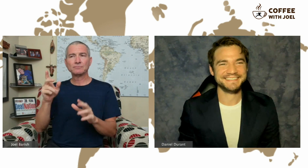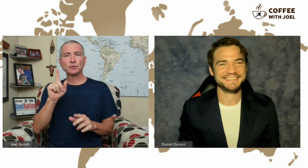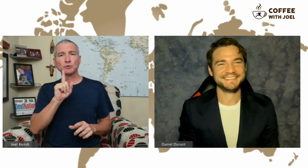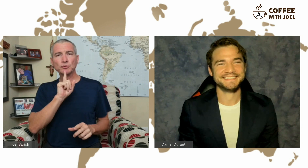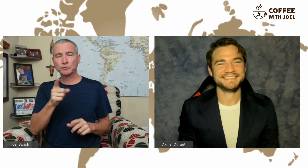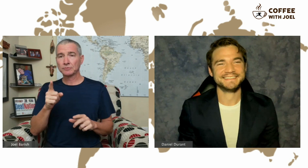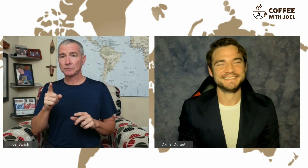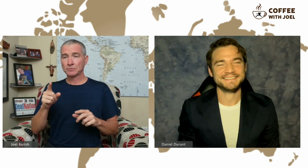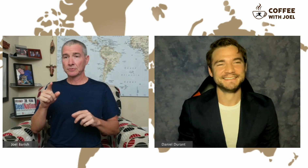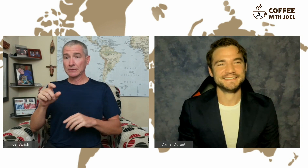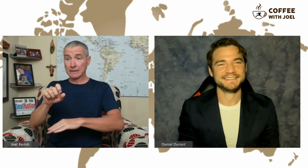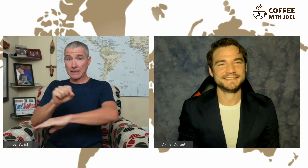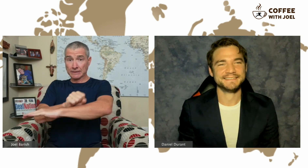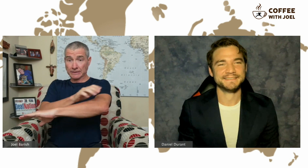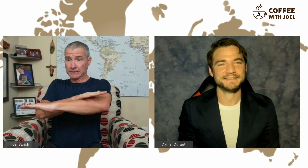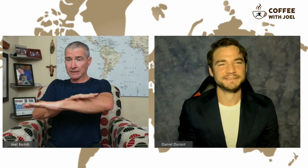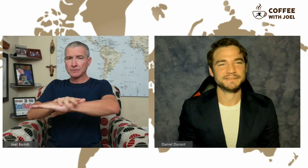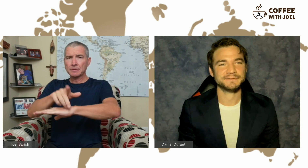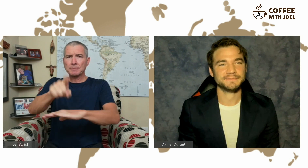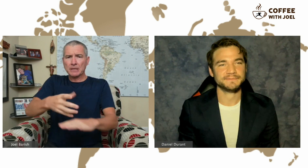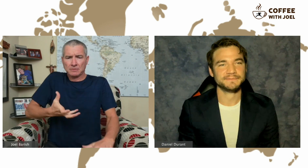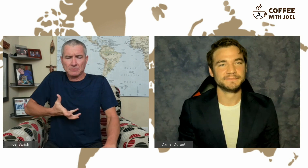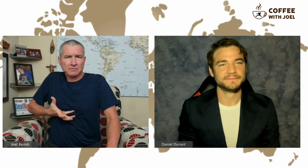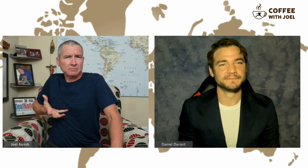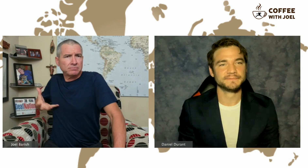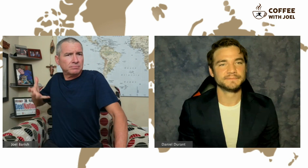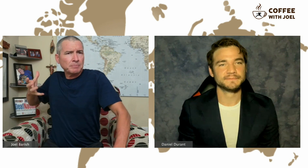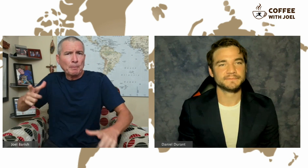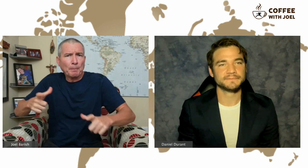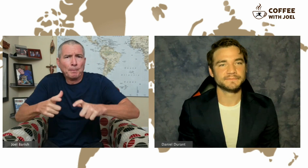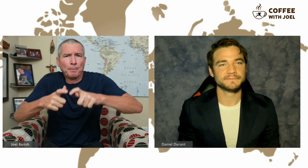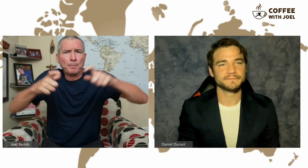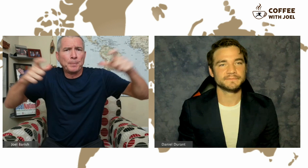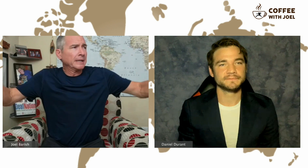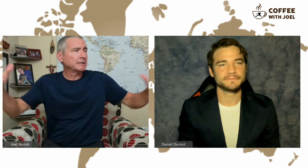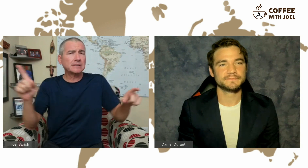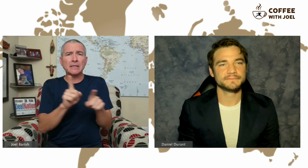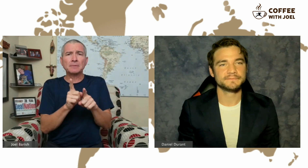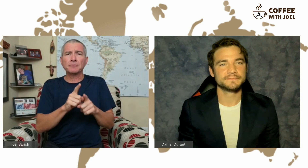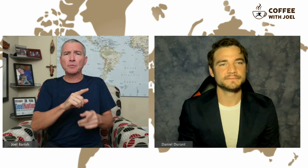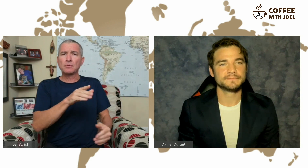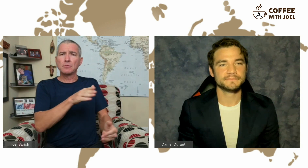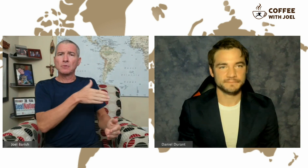For sure, on the stage you must give it your biggest performance